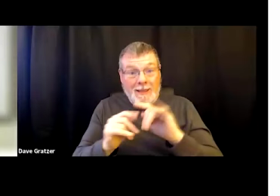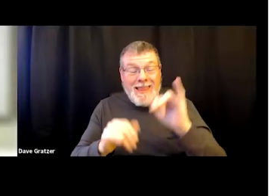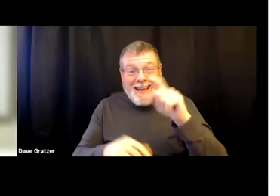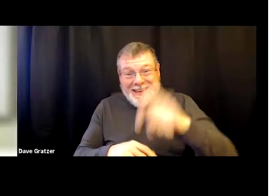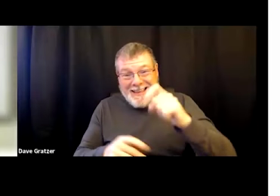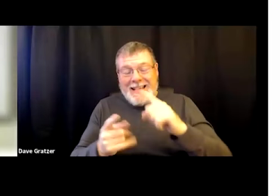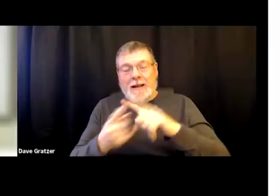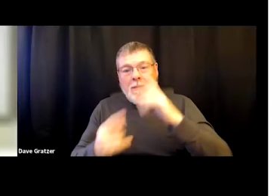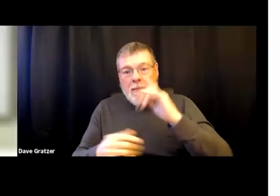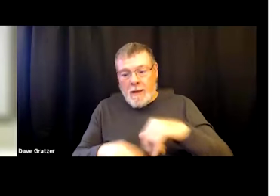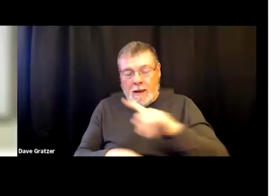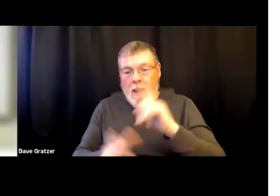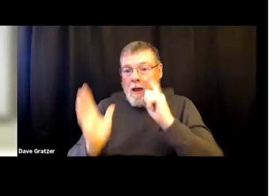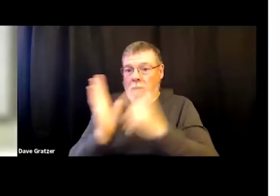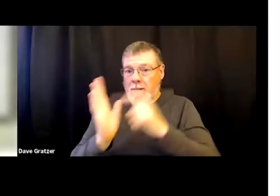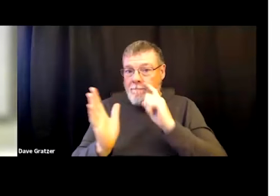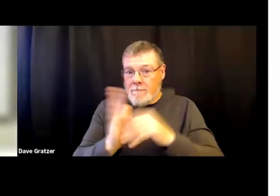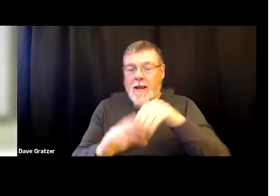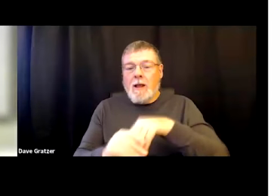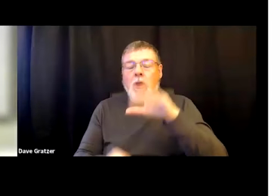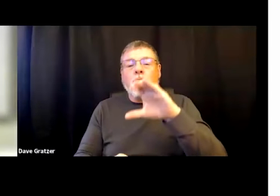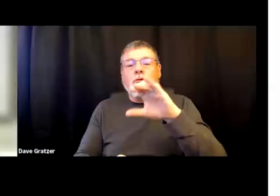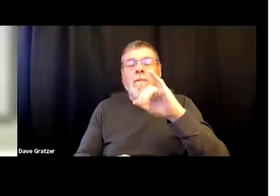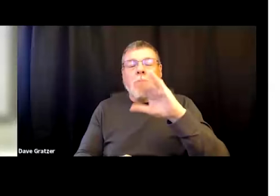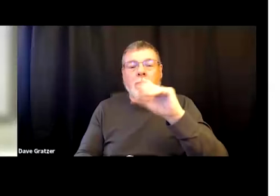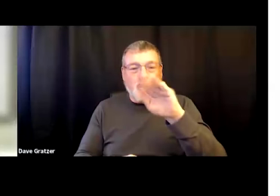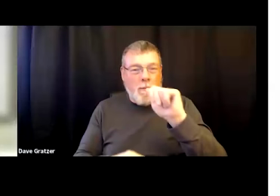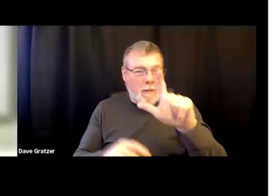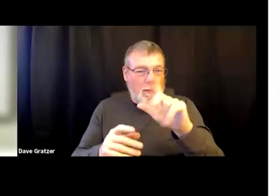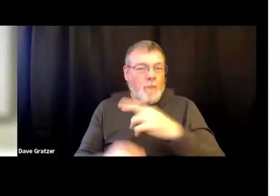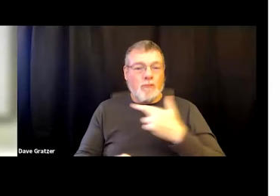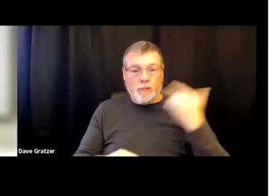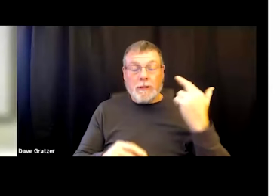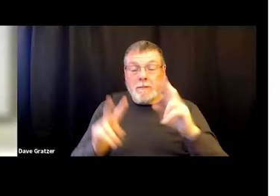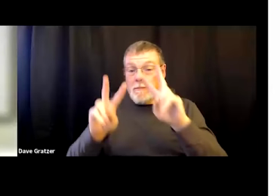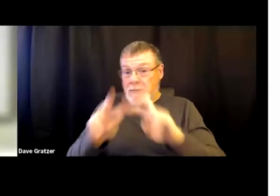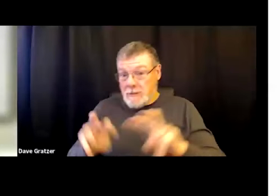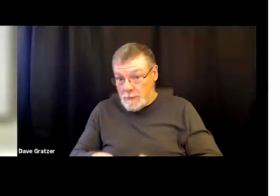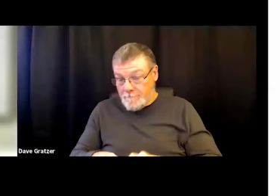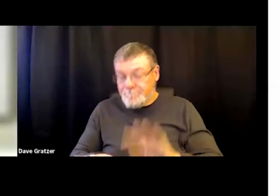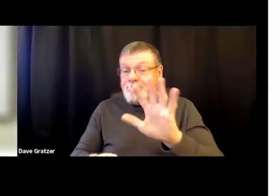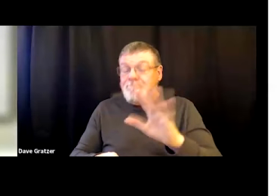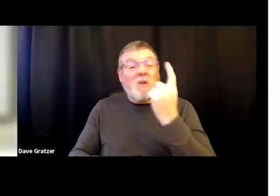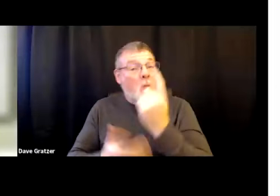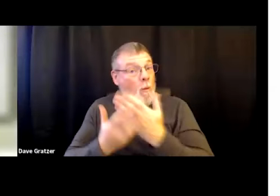that are identified in the criminal risk assessment. One thing to note is that we talked about criminal risk